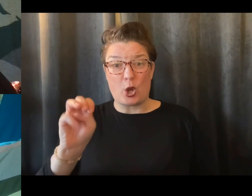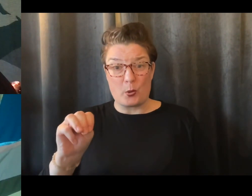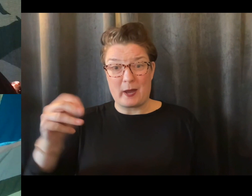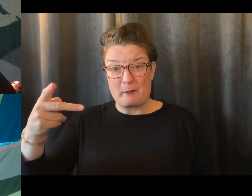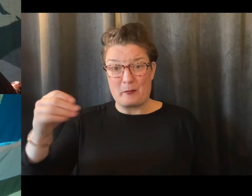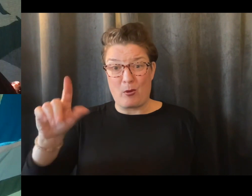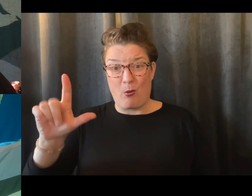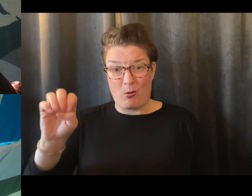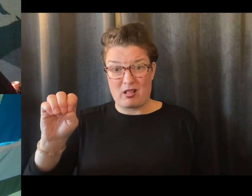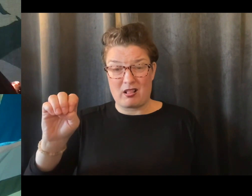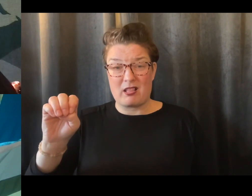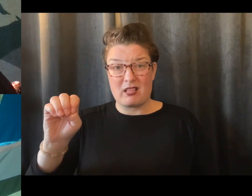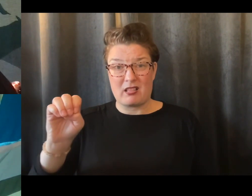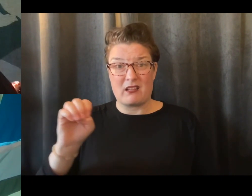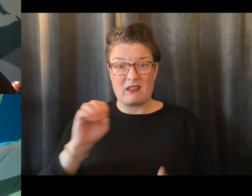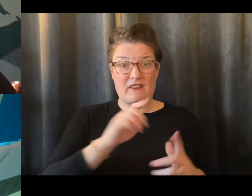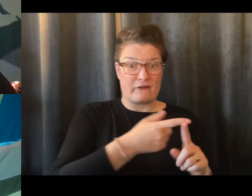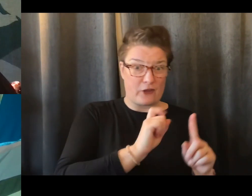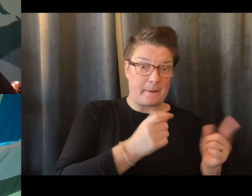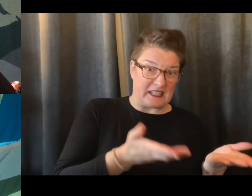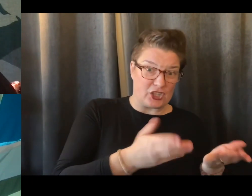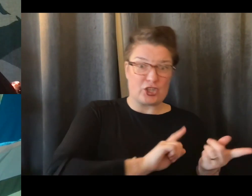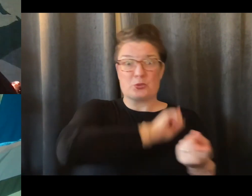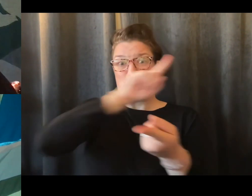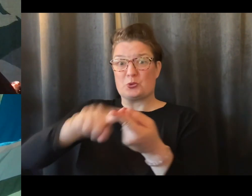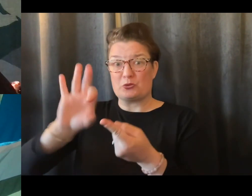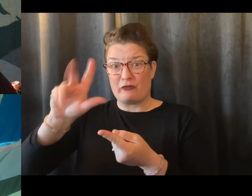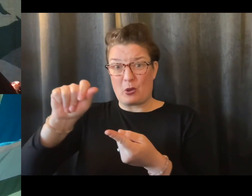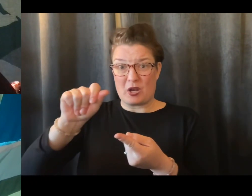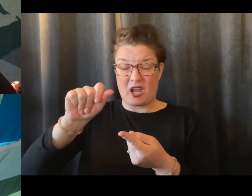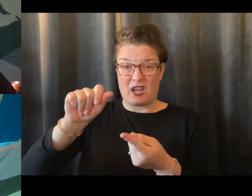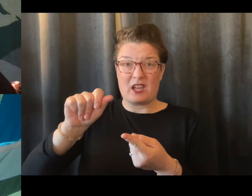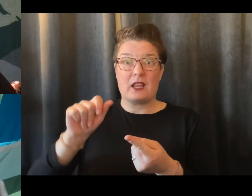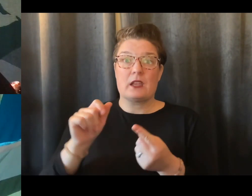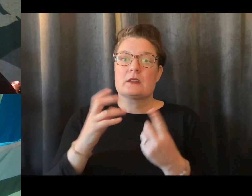and so much ceremony along the way, so many people, and that people have been